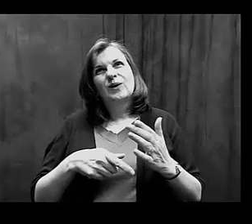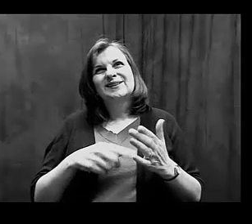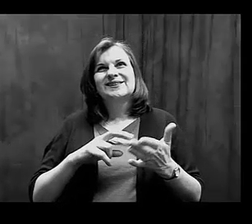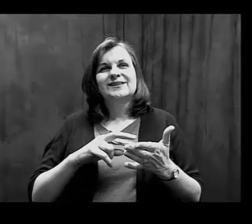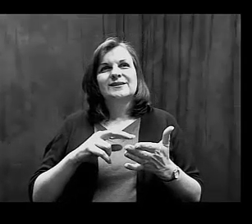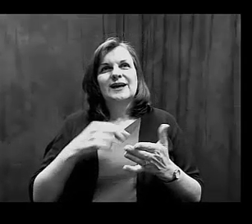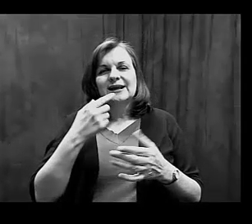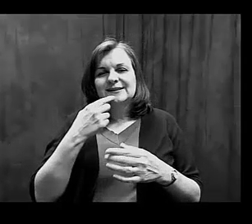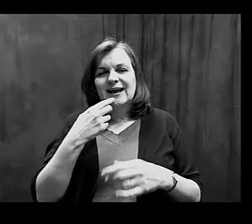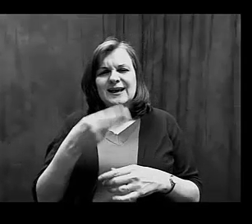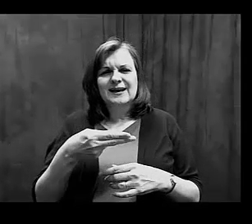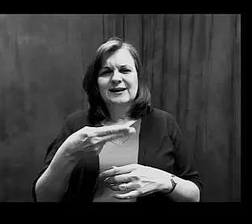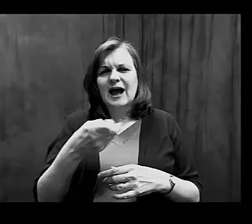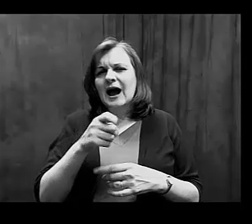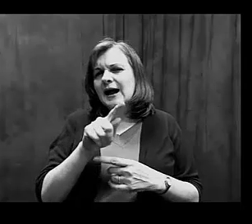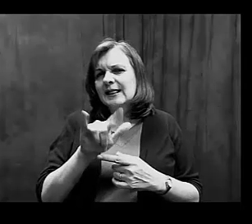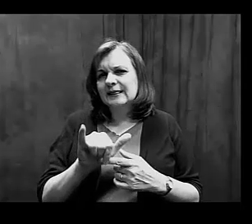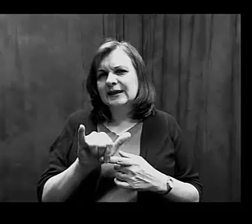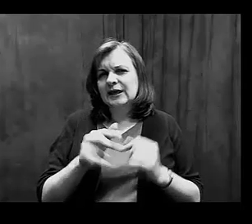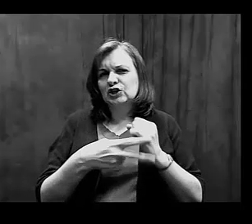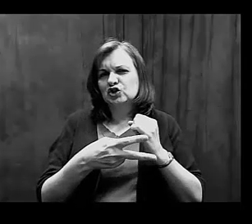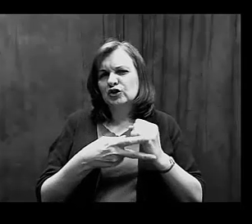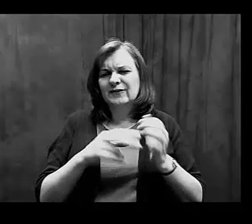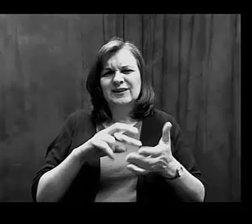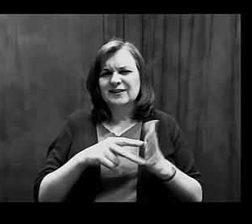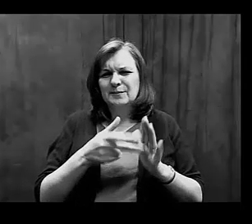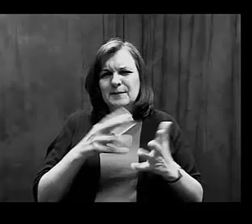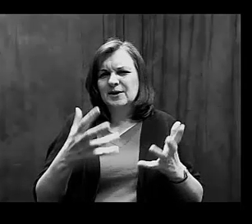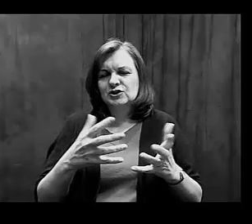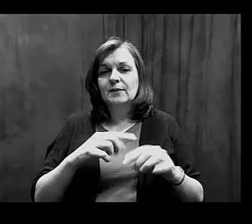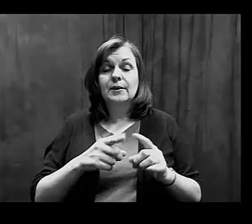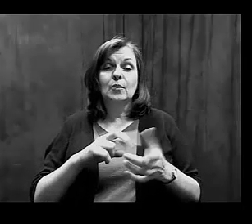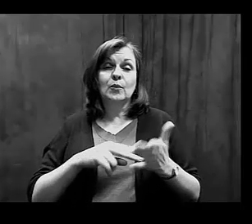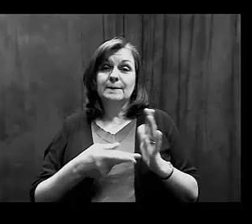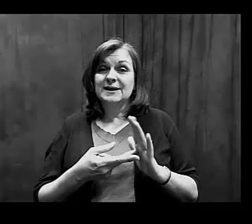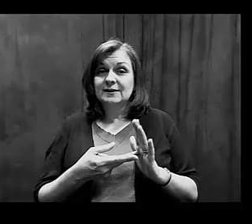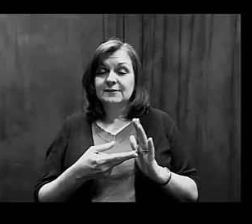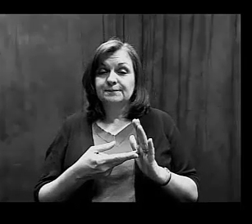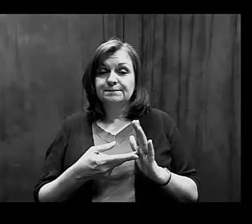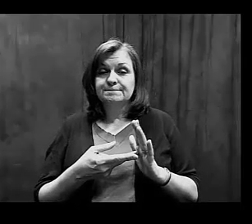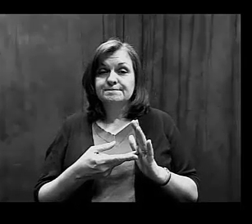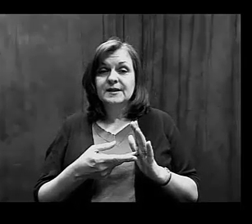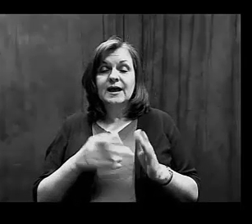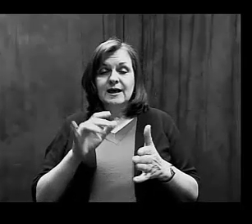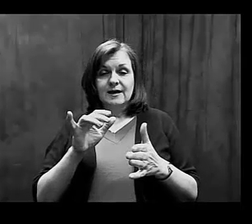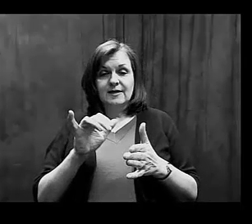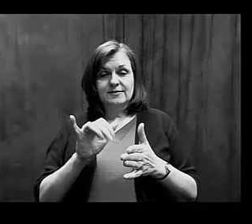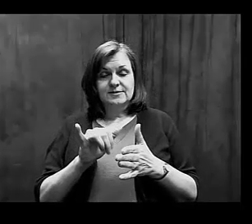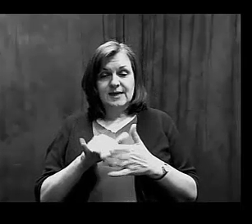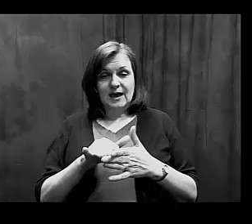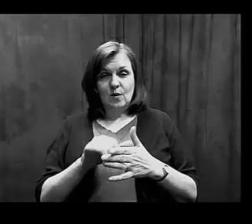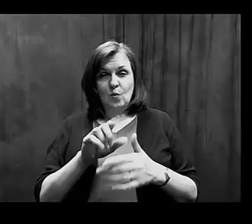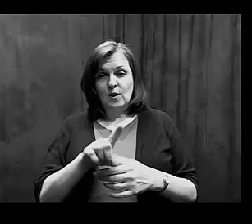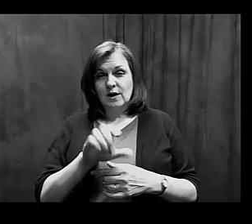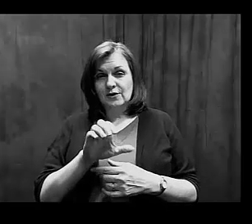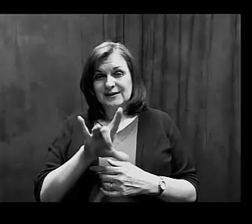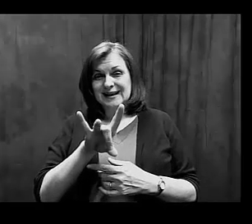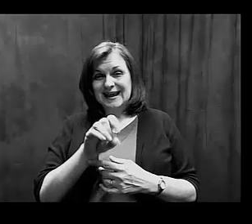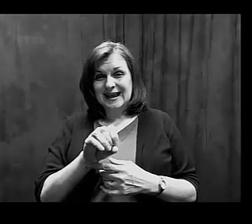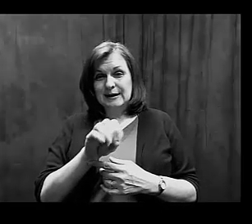but when I say highly conserved I mean that I can look at the exact same 180 base pairs in you